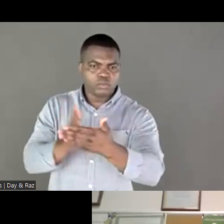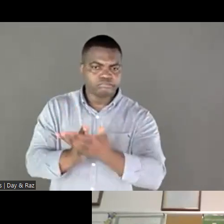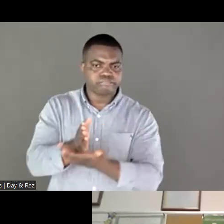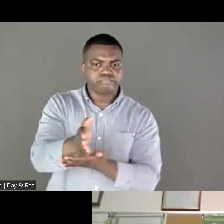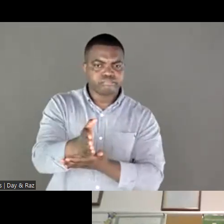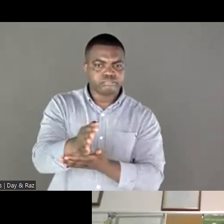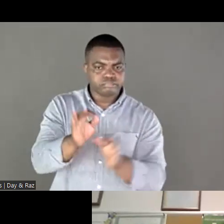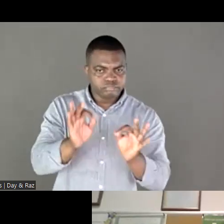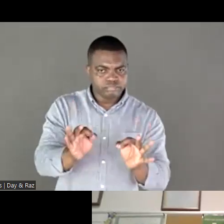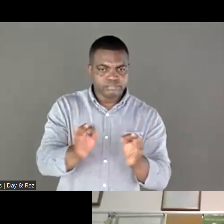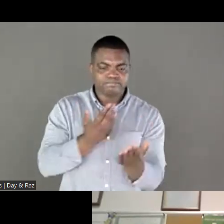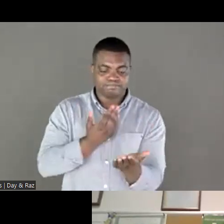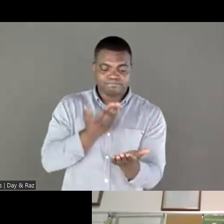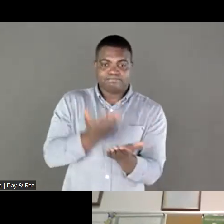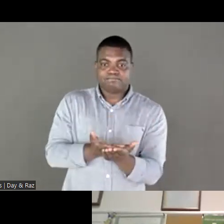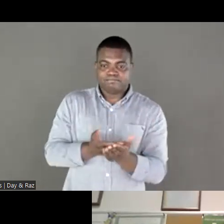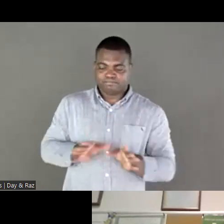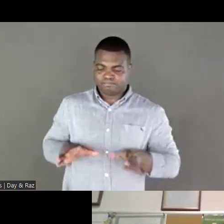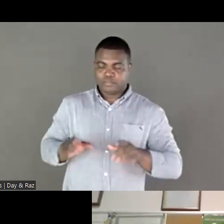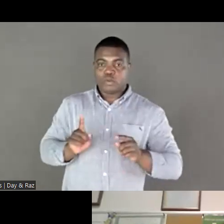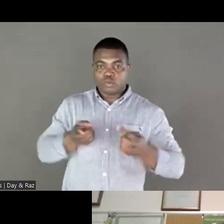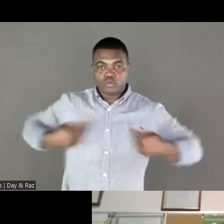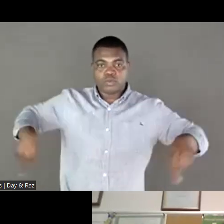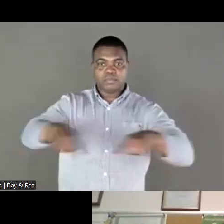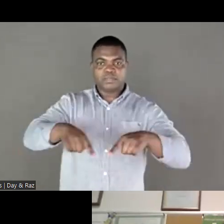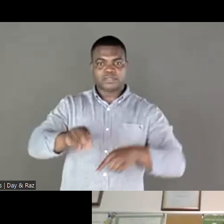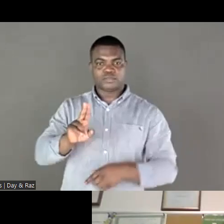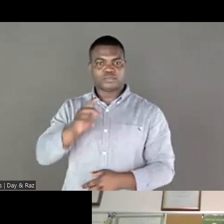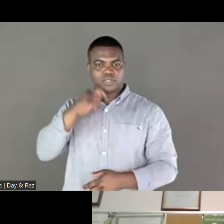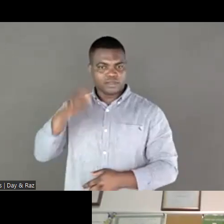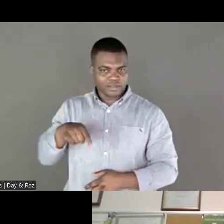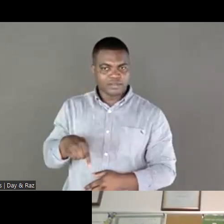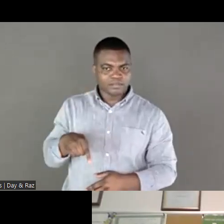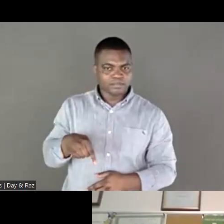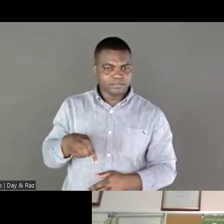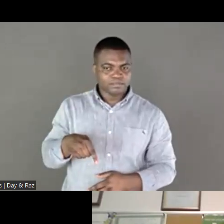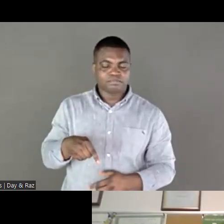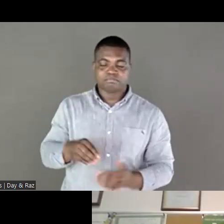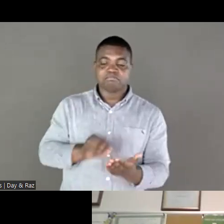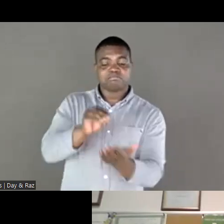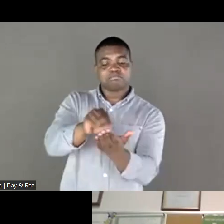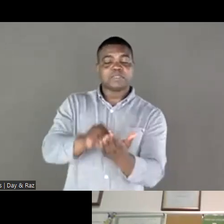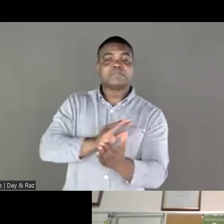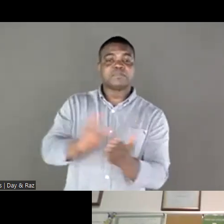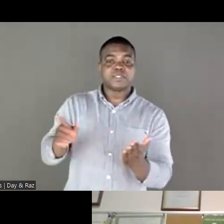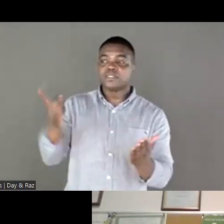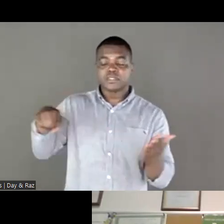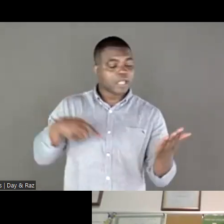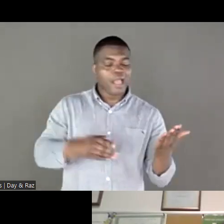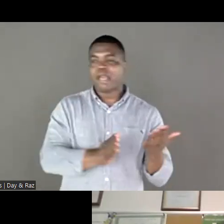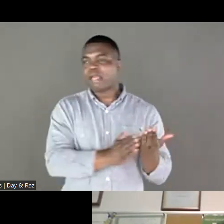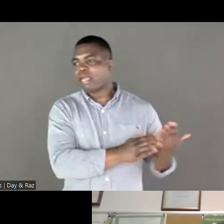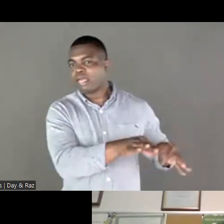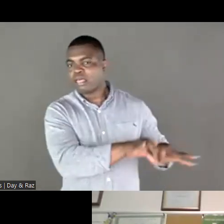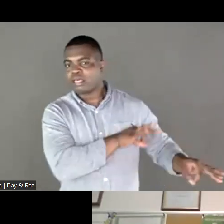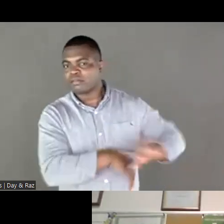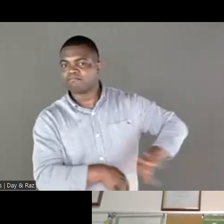international agencies are unaware of them. We have lots of question questions in Ukraine. Well,